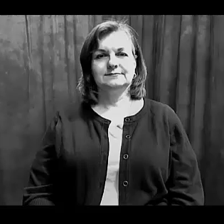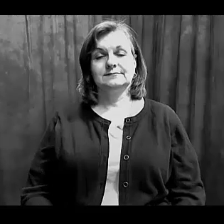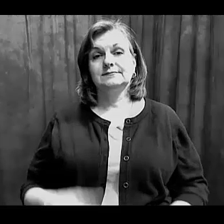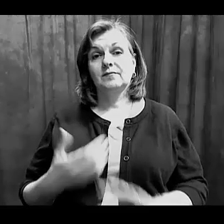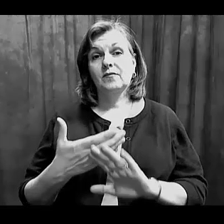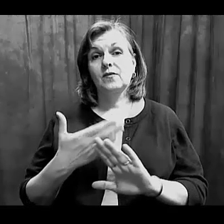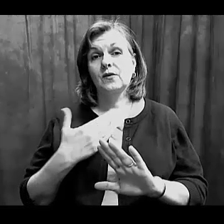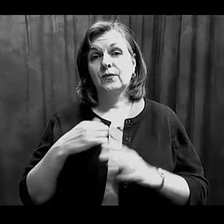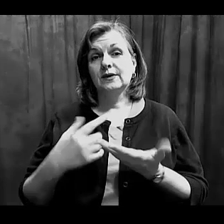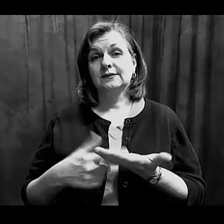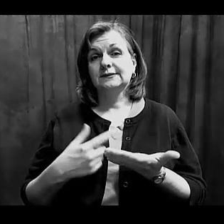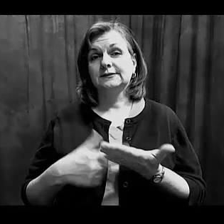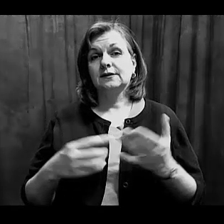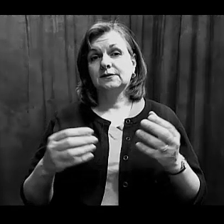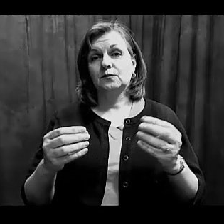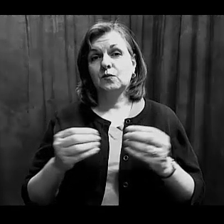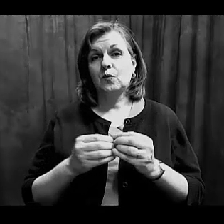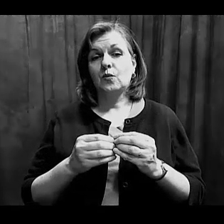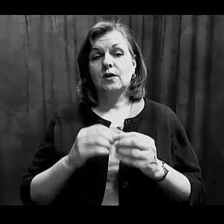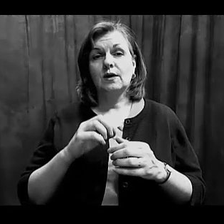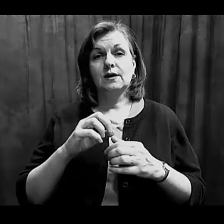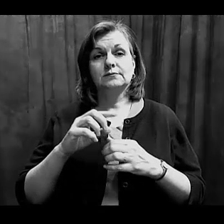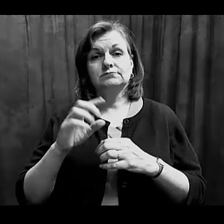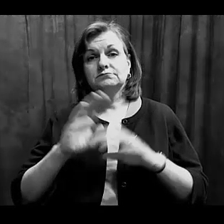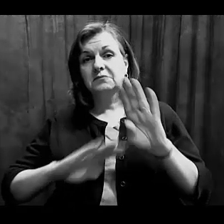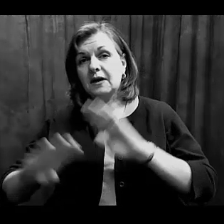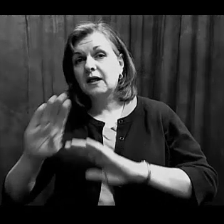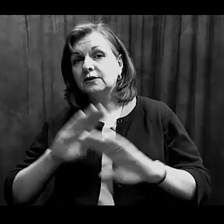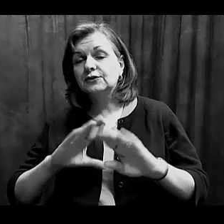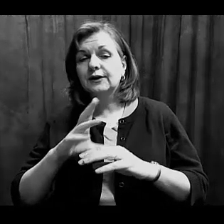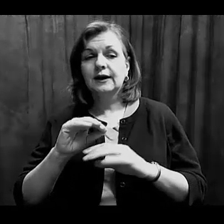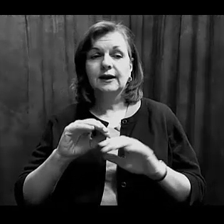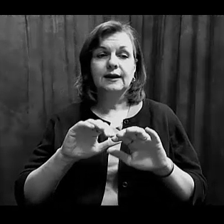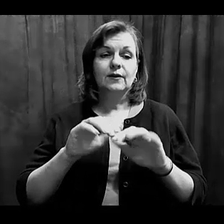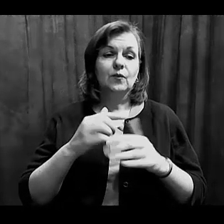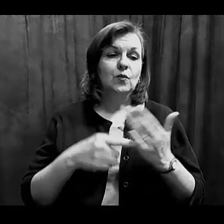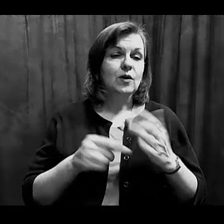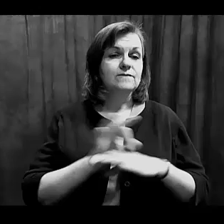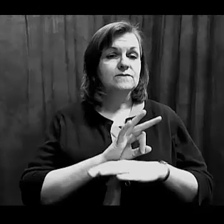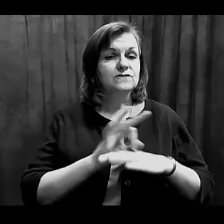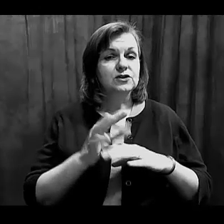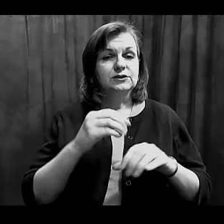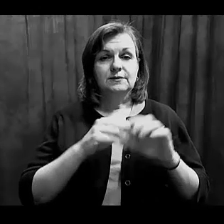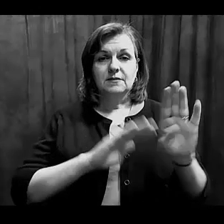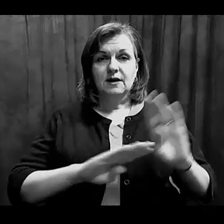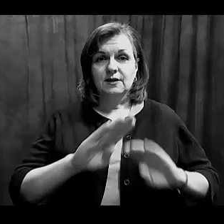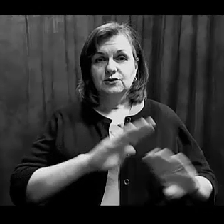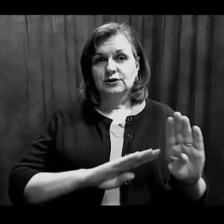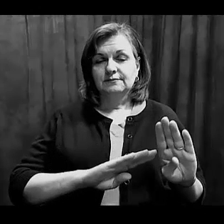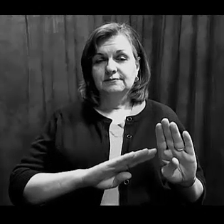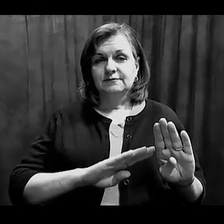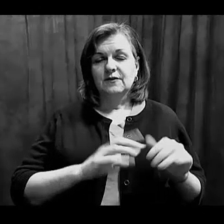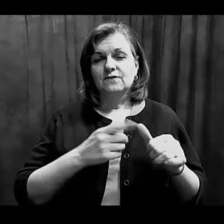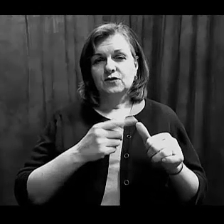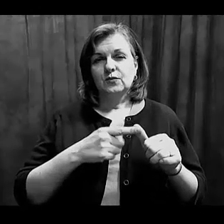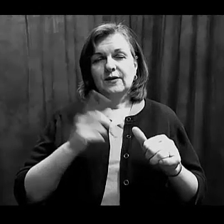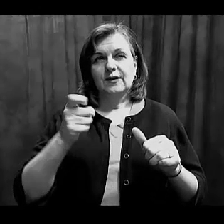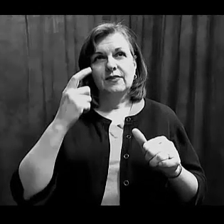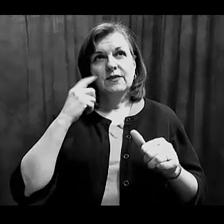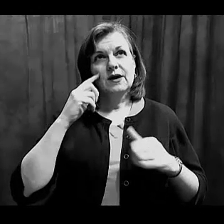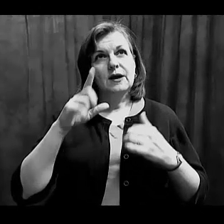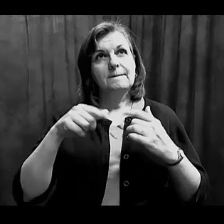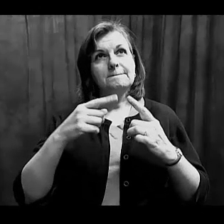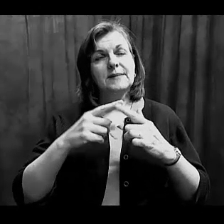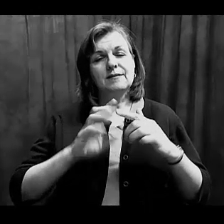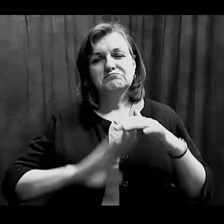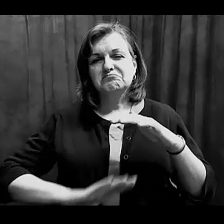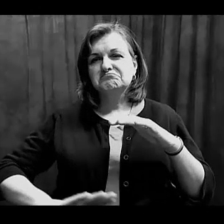Before we get into more discussions concerning biology and functioning in biology you really have to think about the underlying